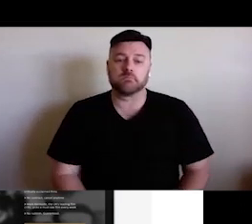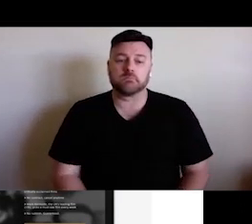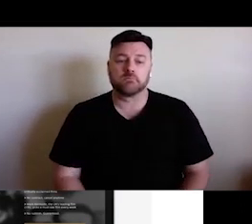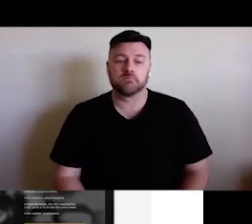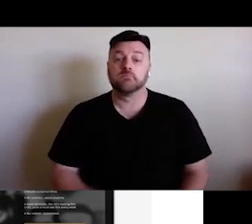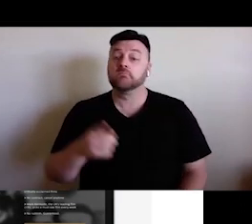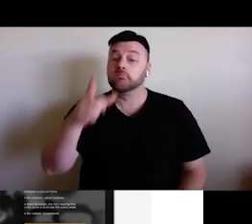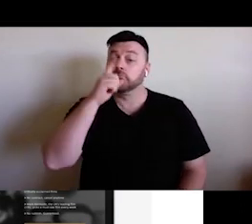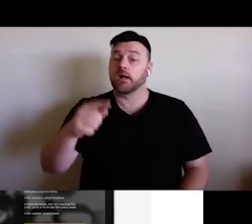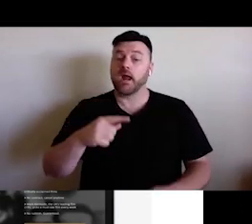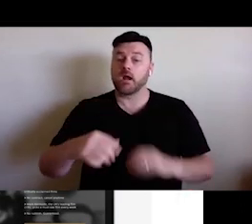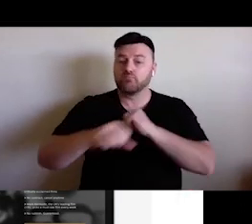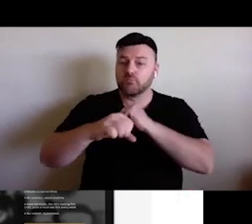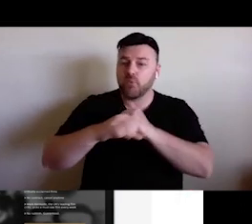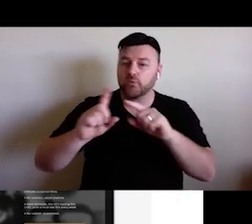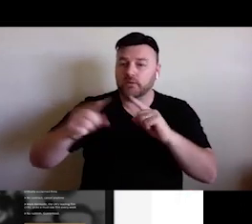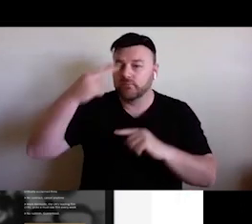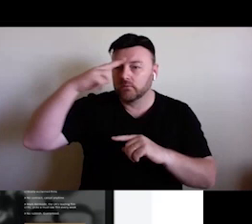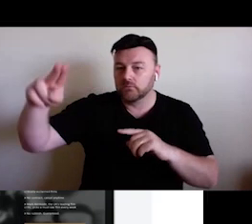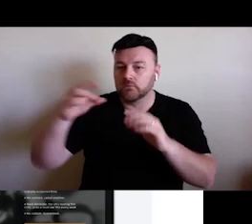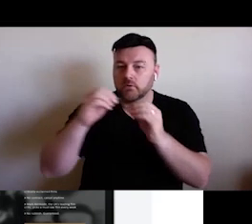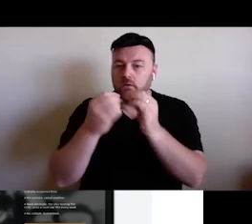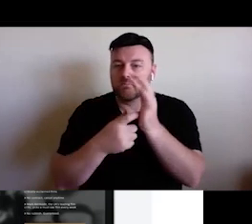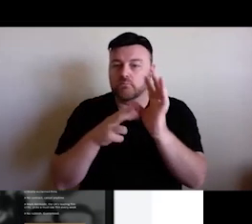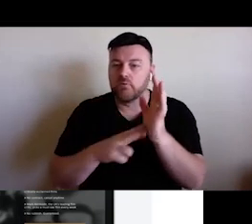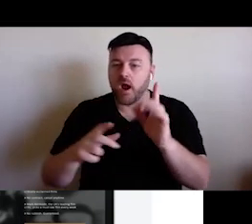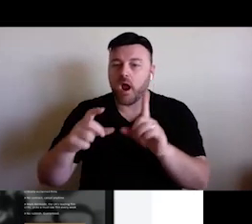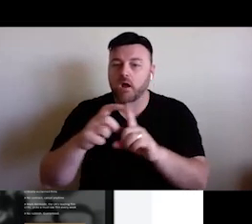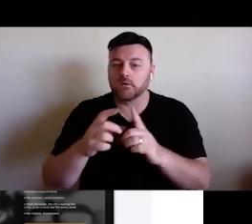working, as in the case of Honour, with Etsy, you can work with Etsy